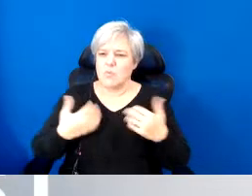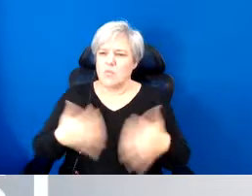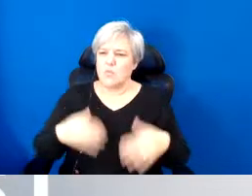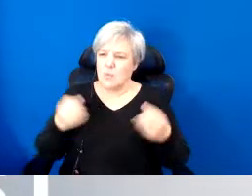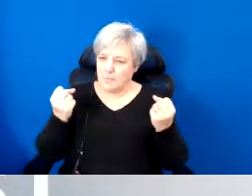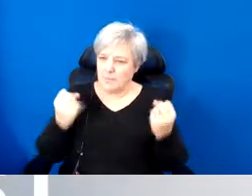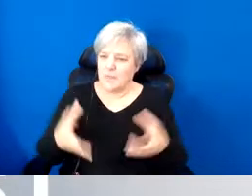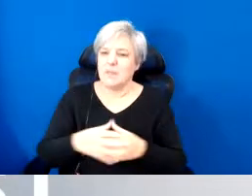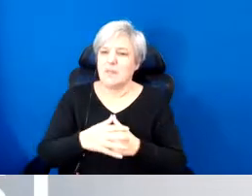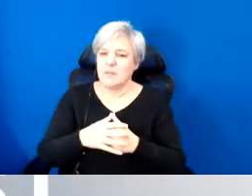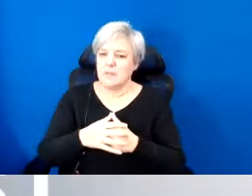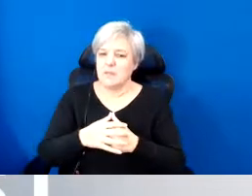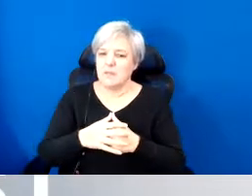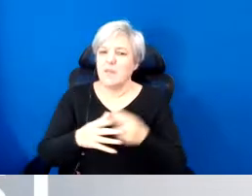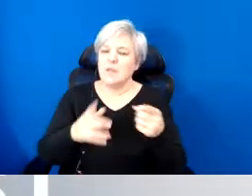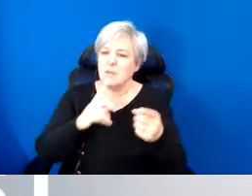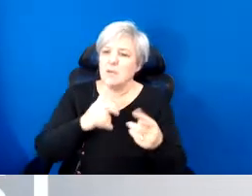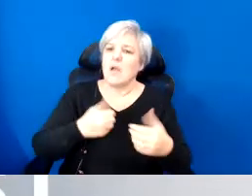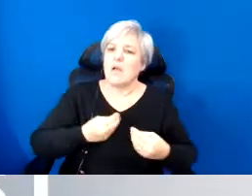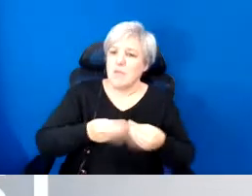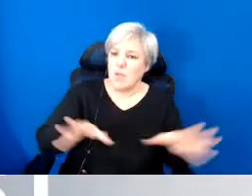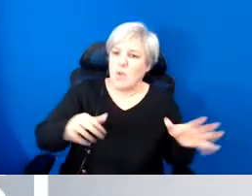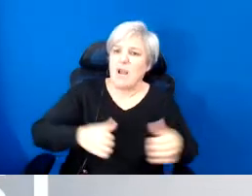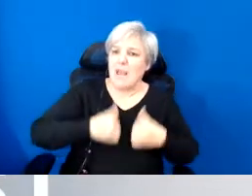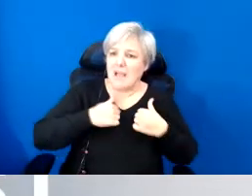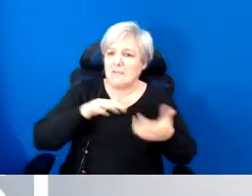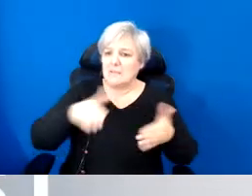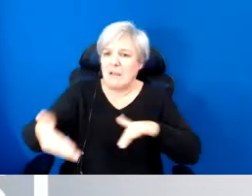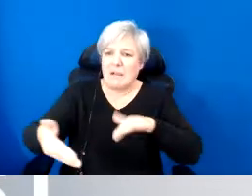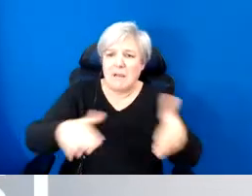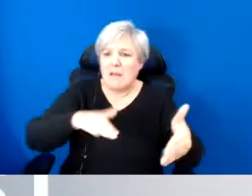And in addition to the loss of life, our our way of living